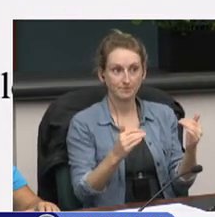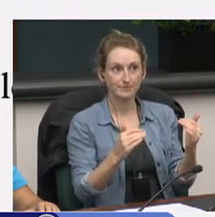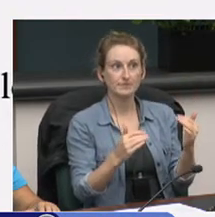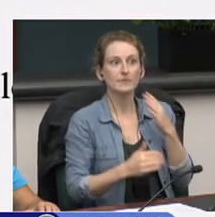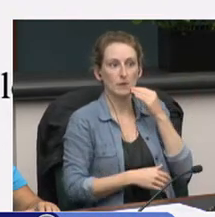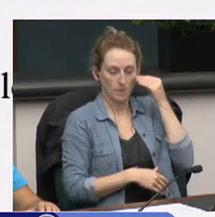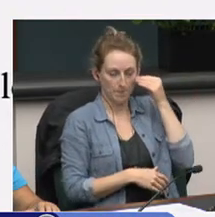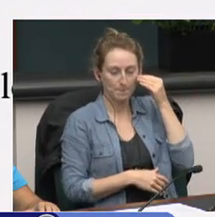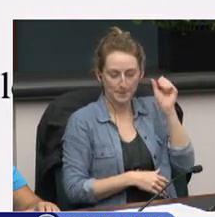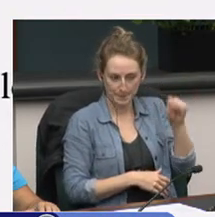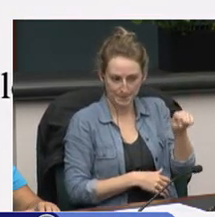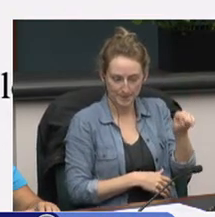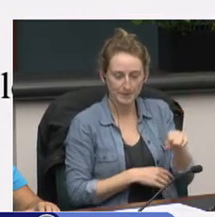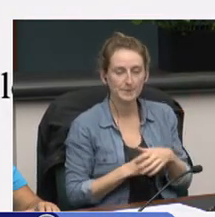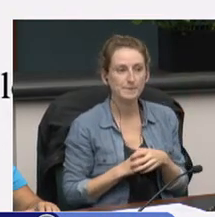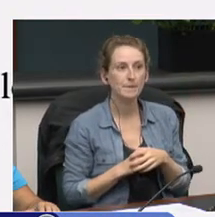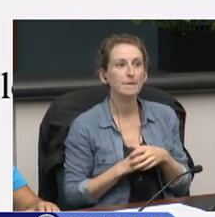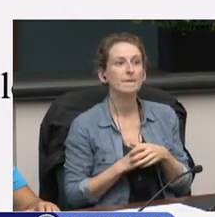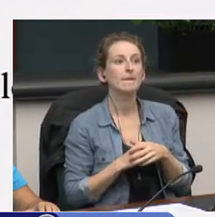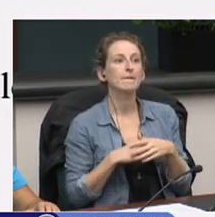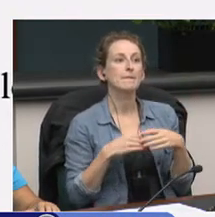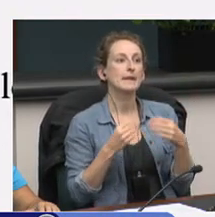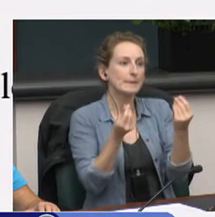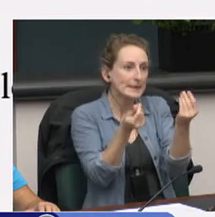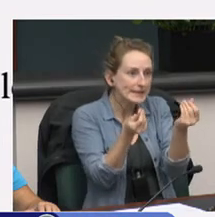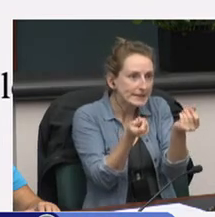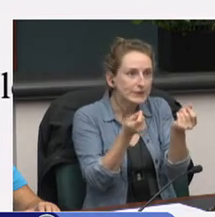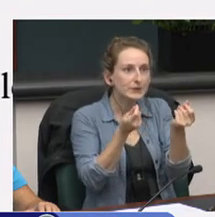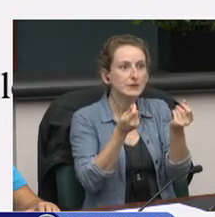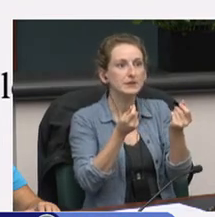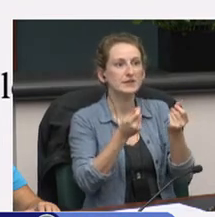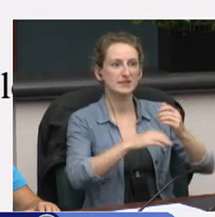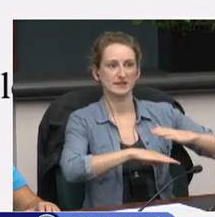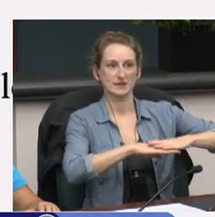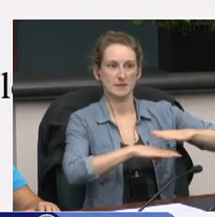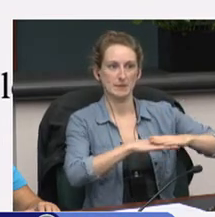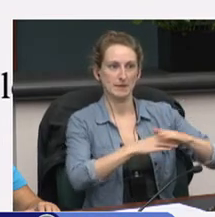looking at materials minimum coverage foundation that's just looking at the